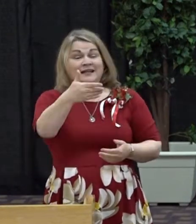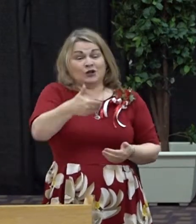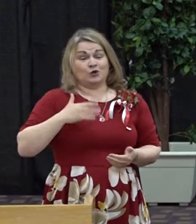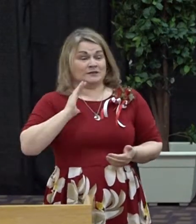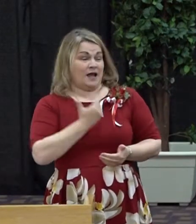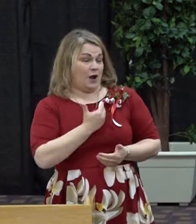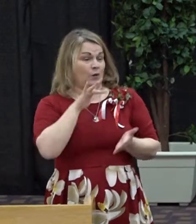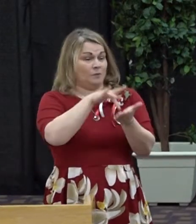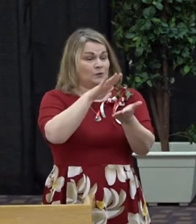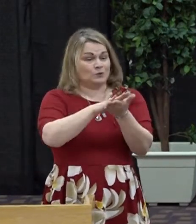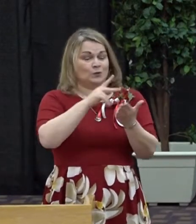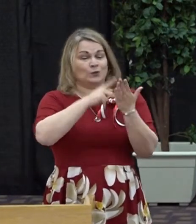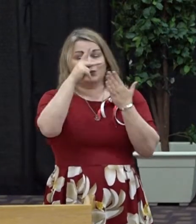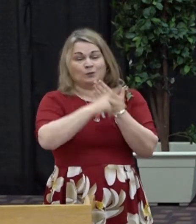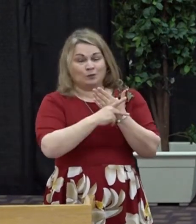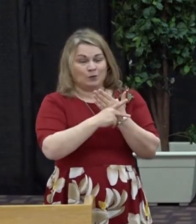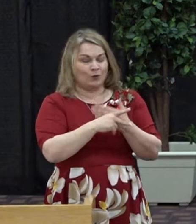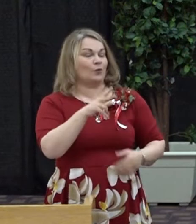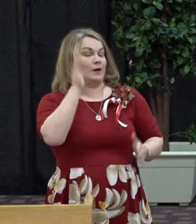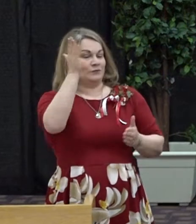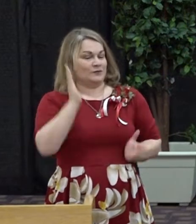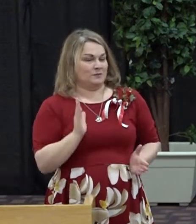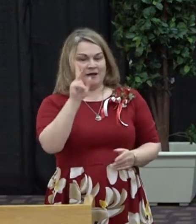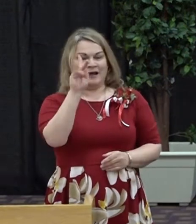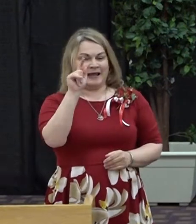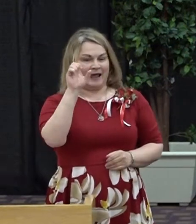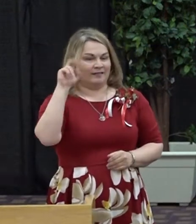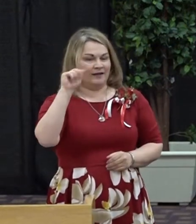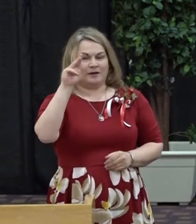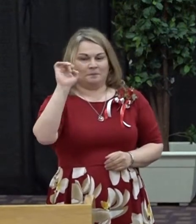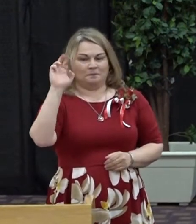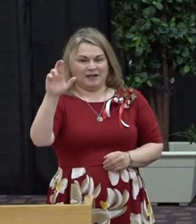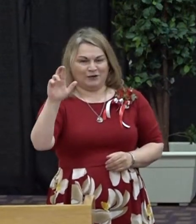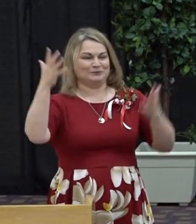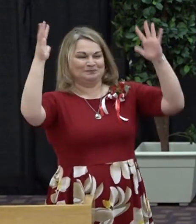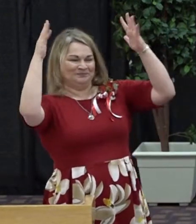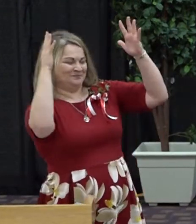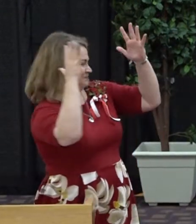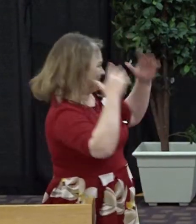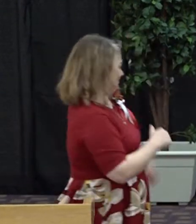her friends and family. I'd like to introduce our Middle School program presenter, Katelyn Miller.